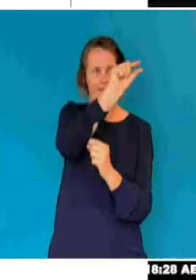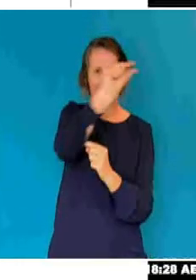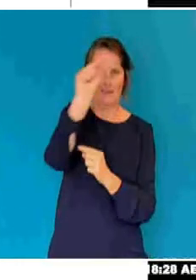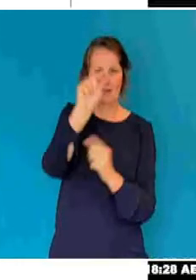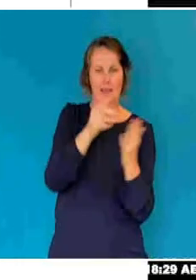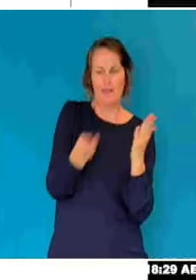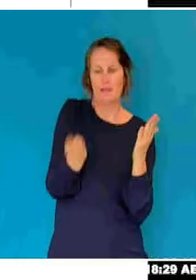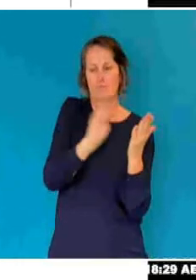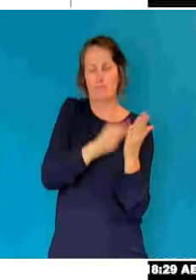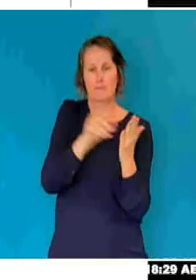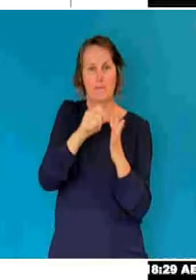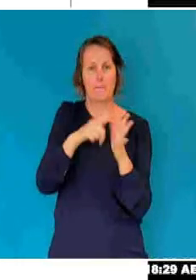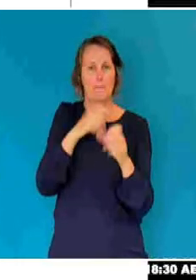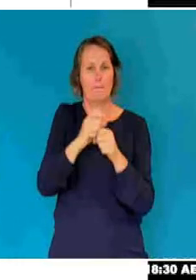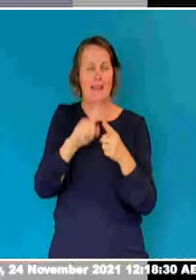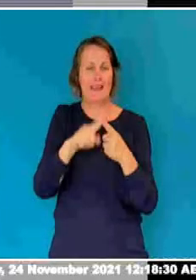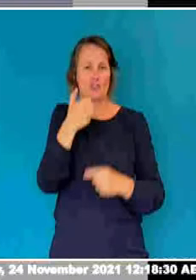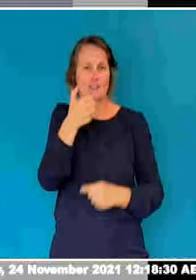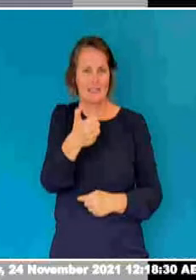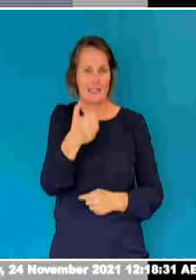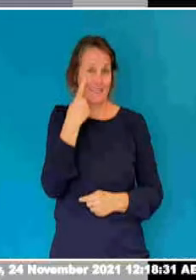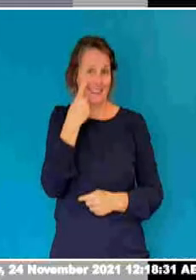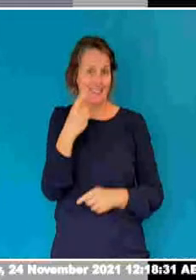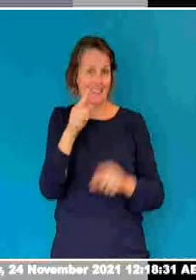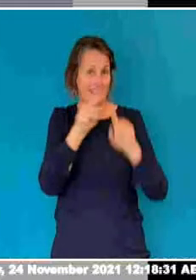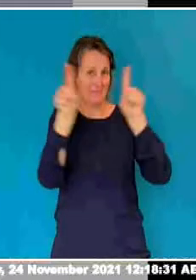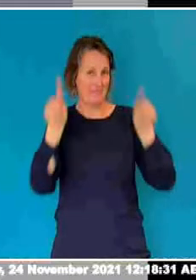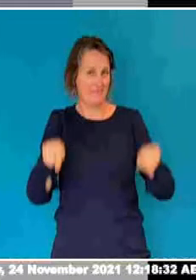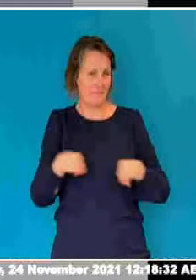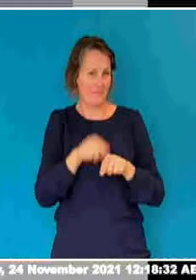page 6 you will see it's come up on the screen now "location".